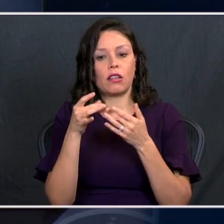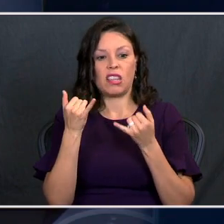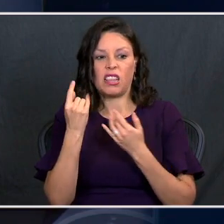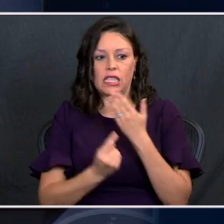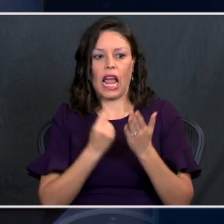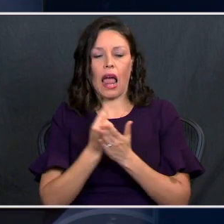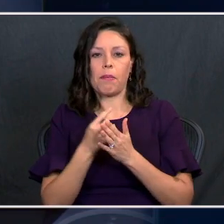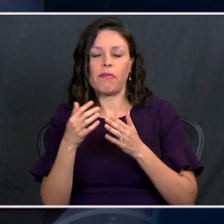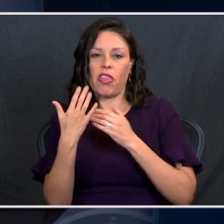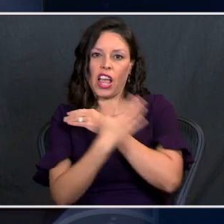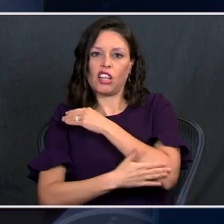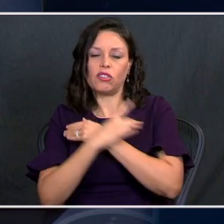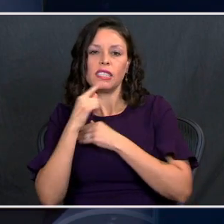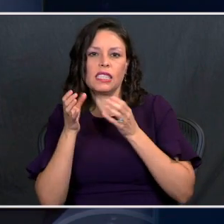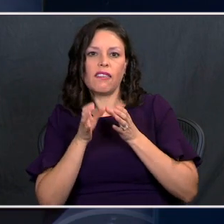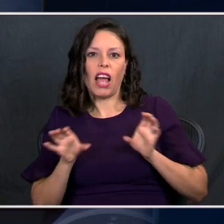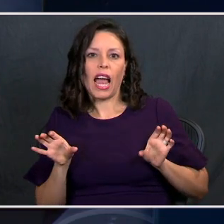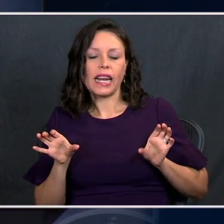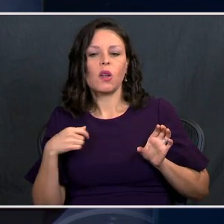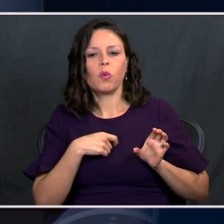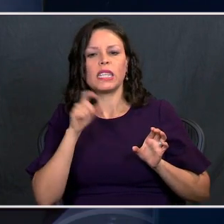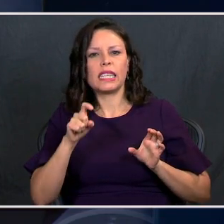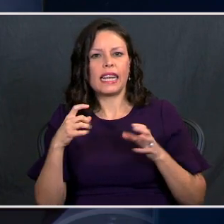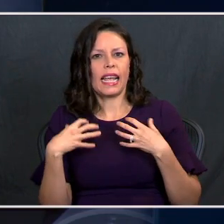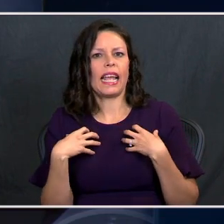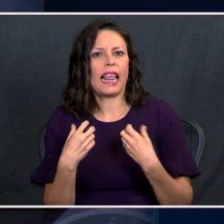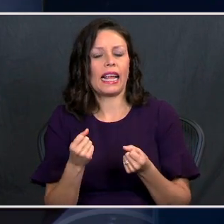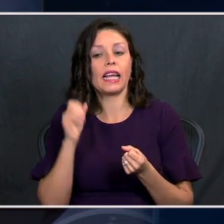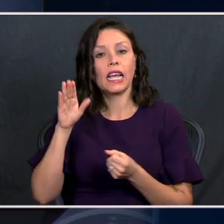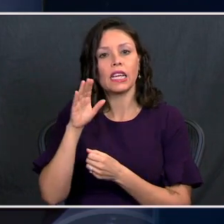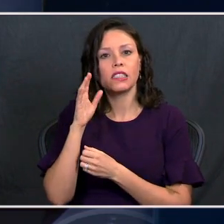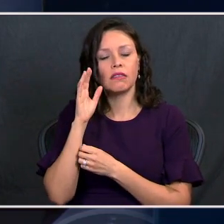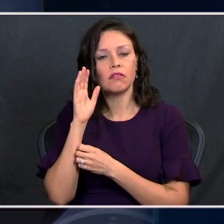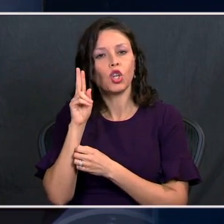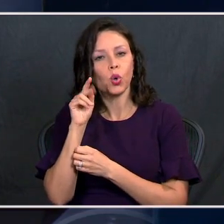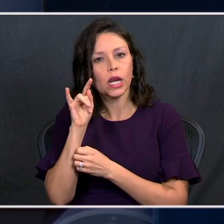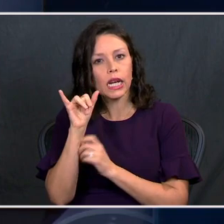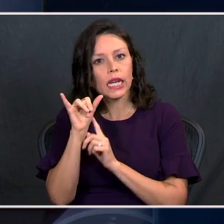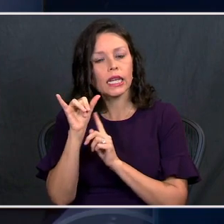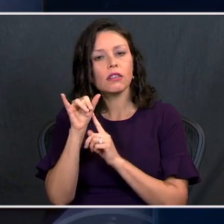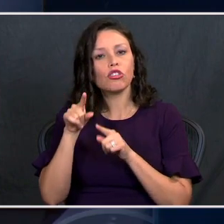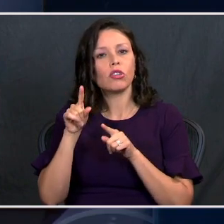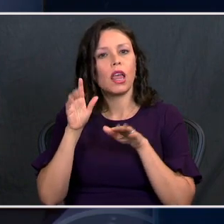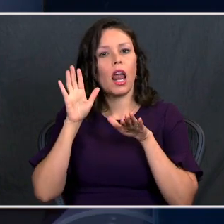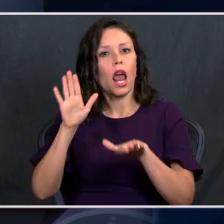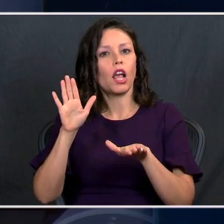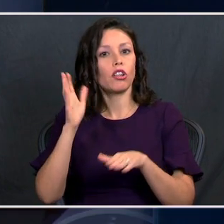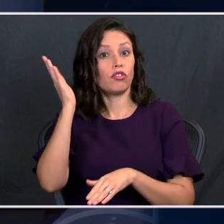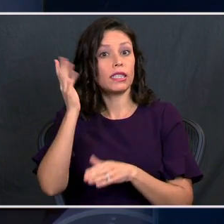where there was a great need for healing, in his view. And he spoke about that in his Inaugural Address just last week.